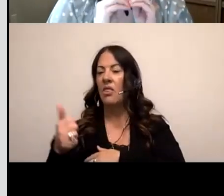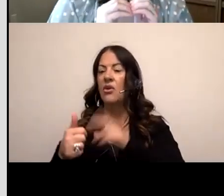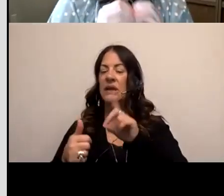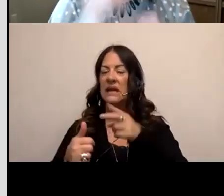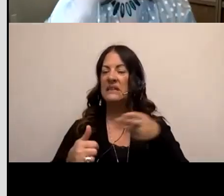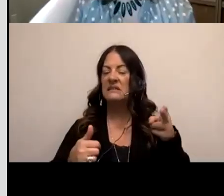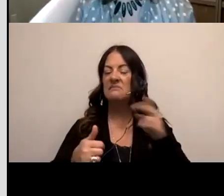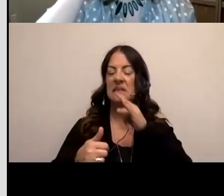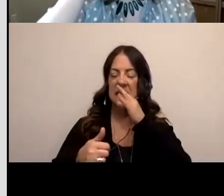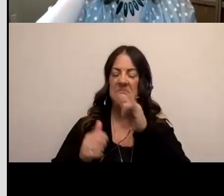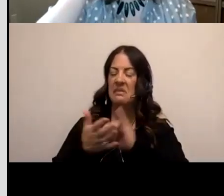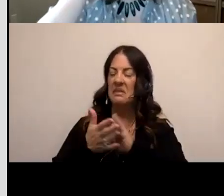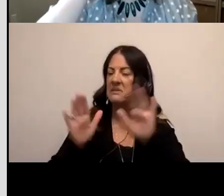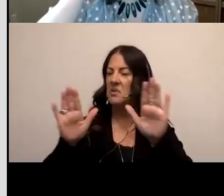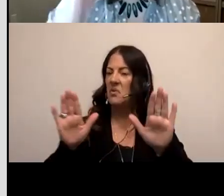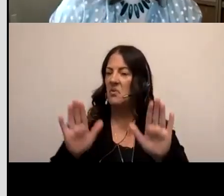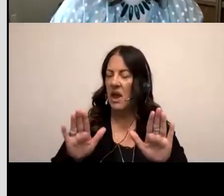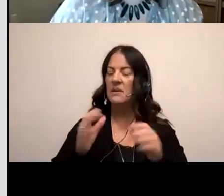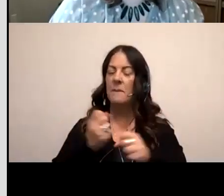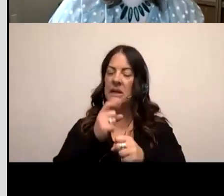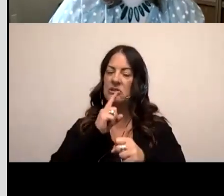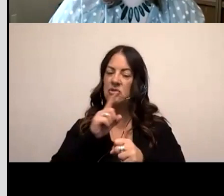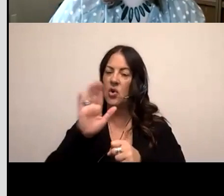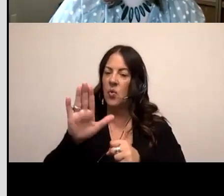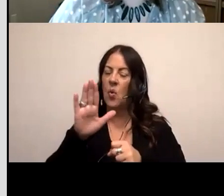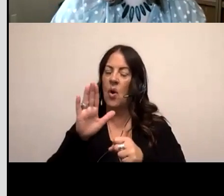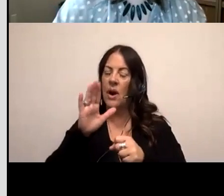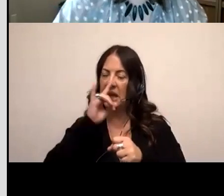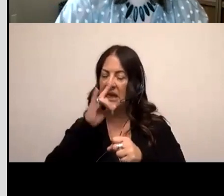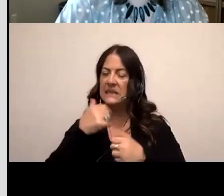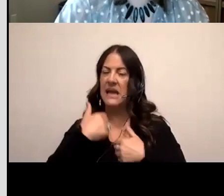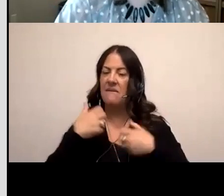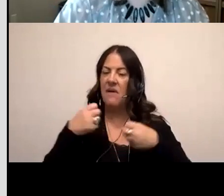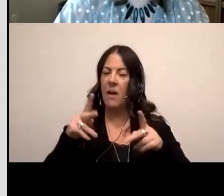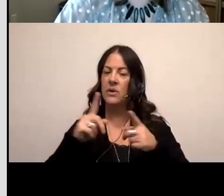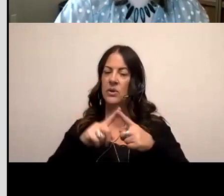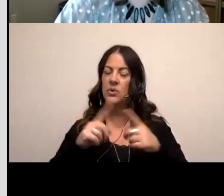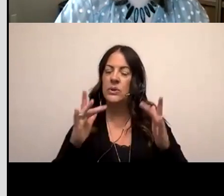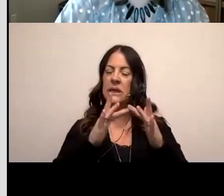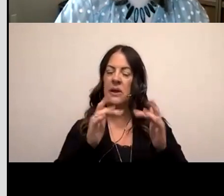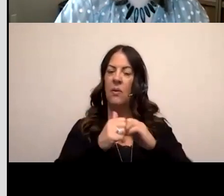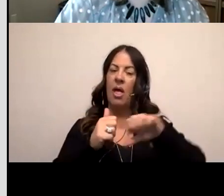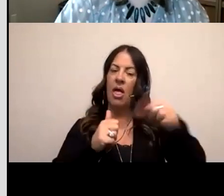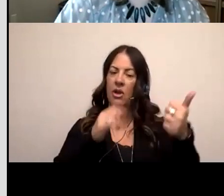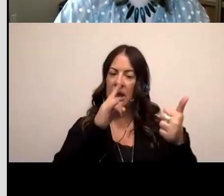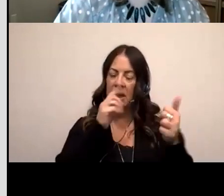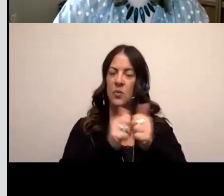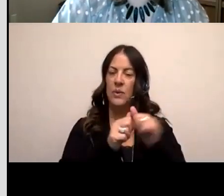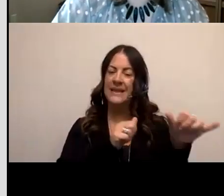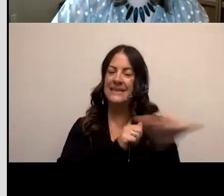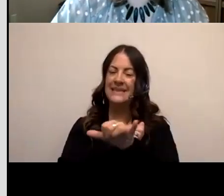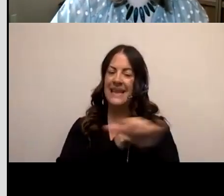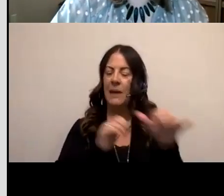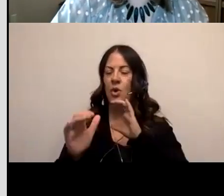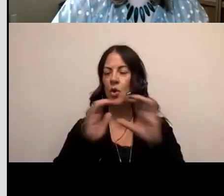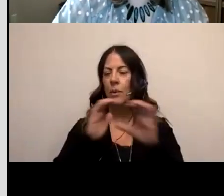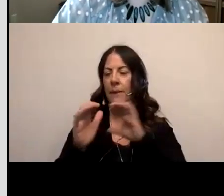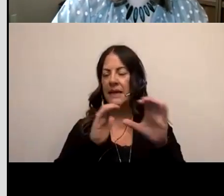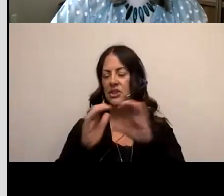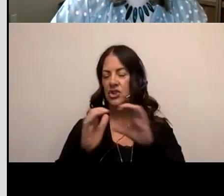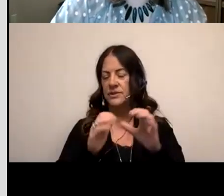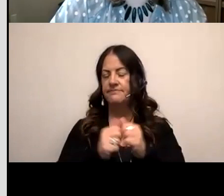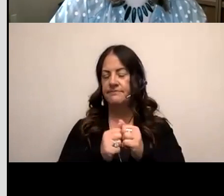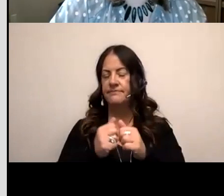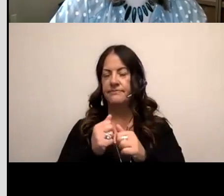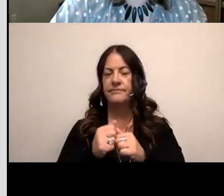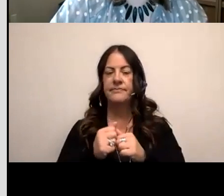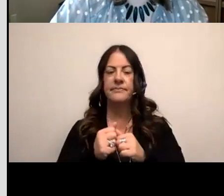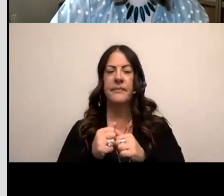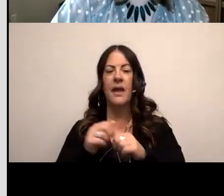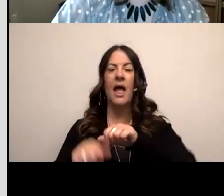OF COMMUNICATION NEEDS THAT YOU HAVE. AND THE OTHER THING IS STAYING CONNECTED LINGUISTICLY.